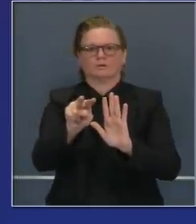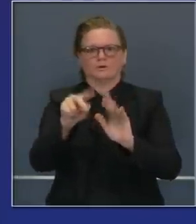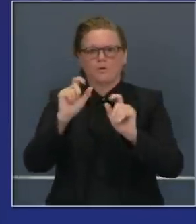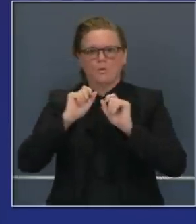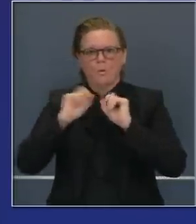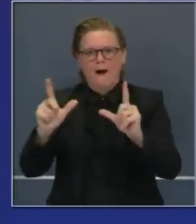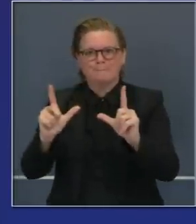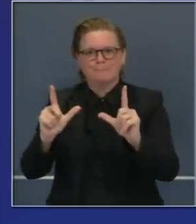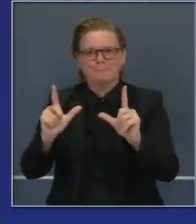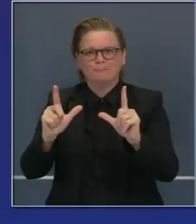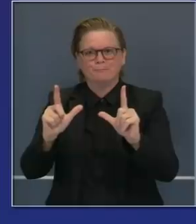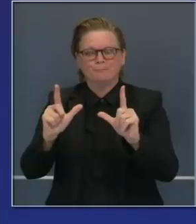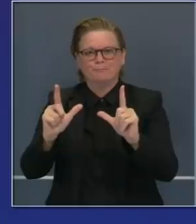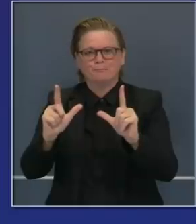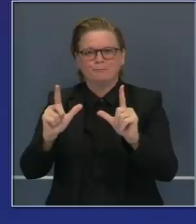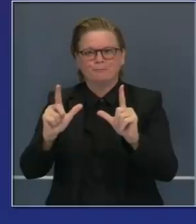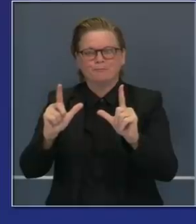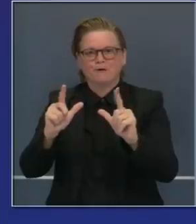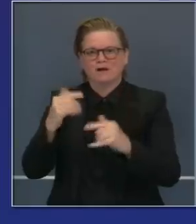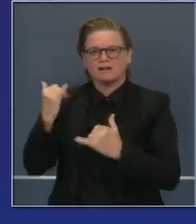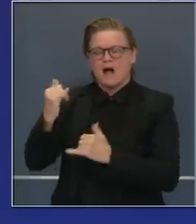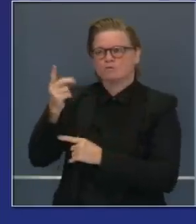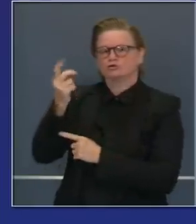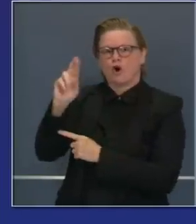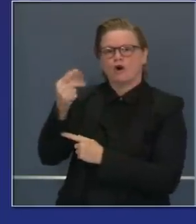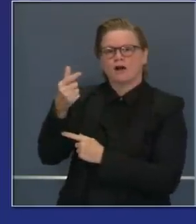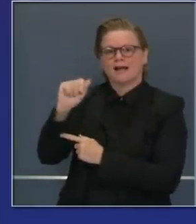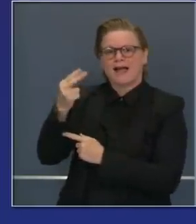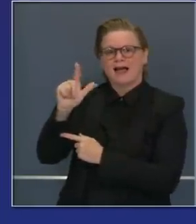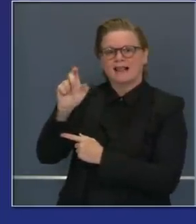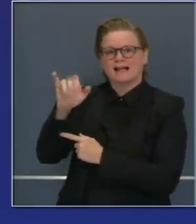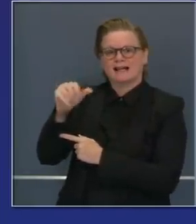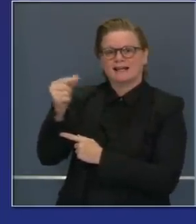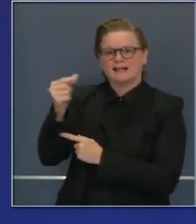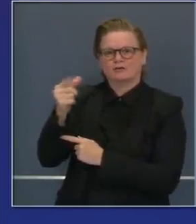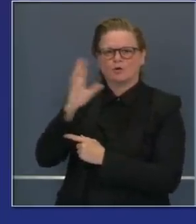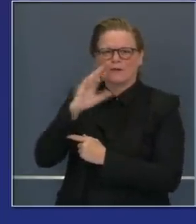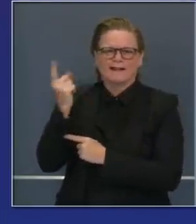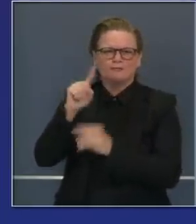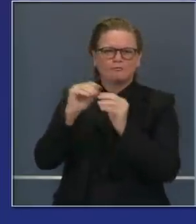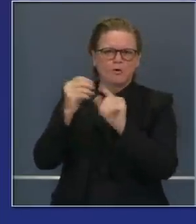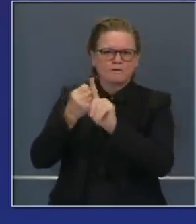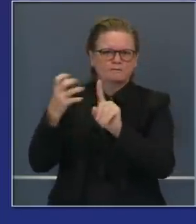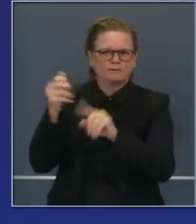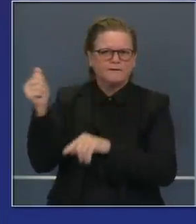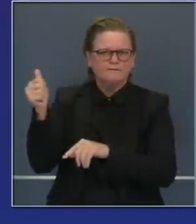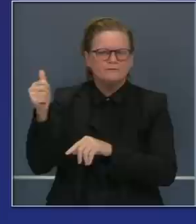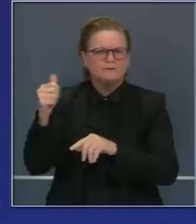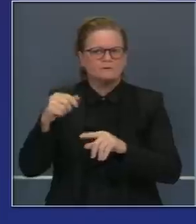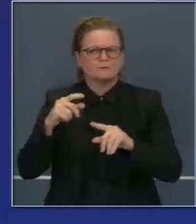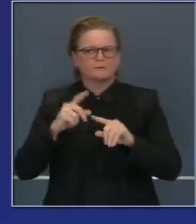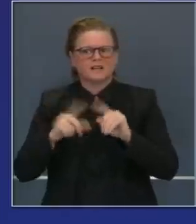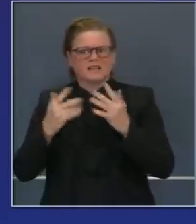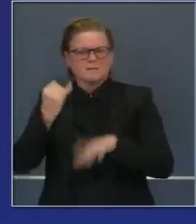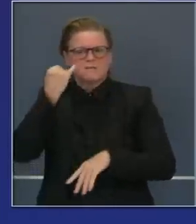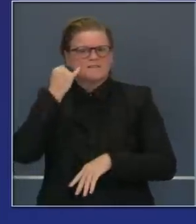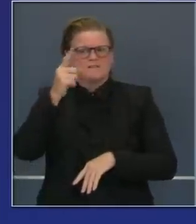THE DOCTOR WILL SPEAK TO IT IN THE Q&A AS WELL.